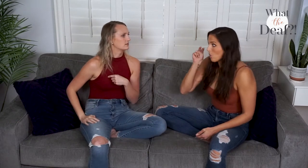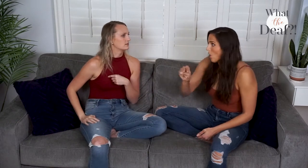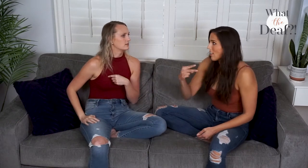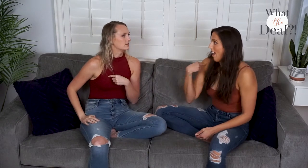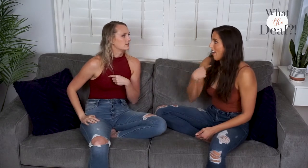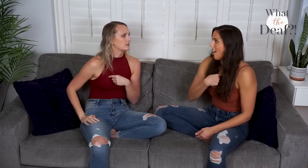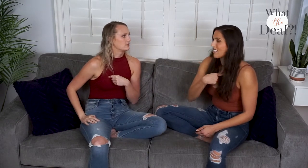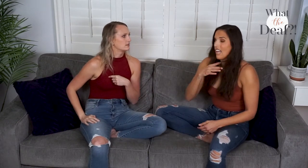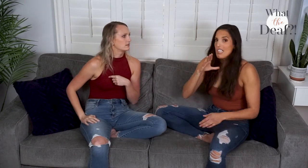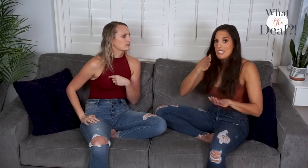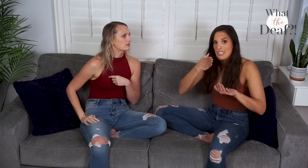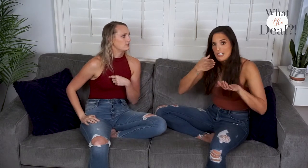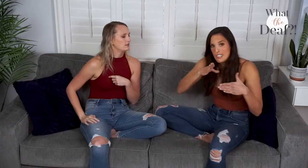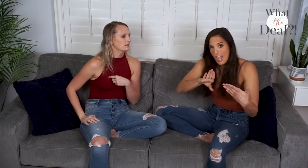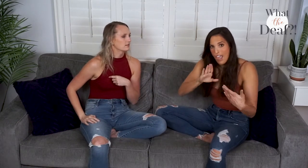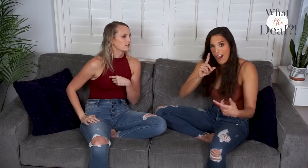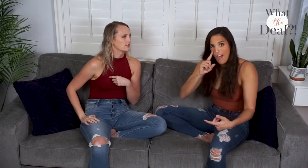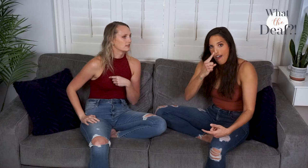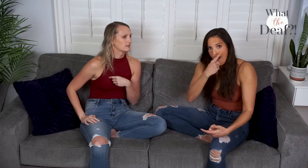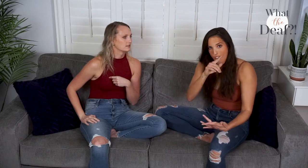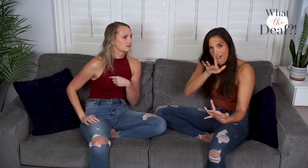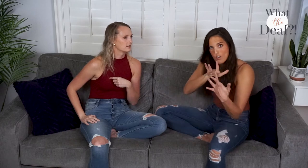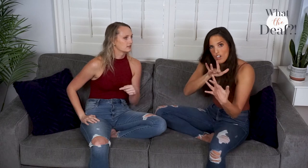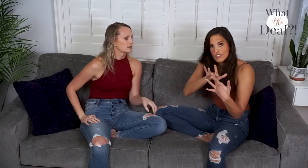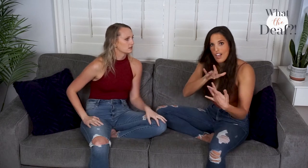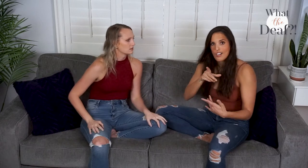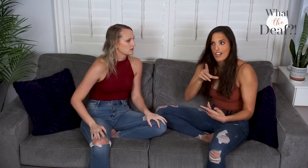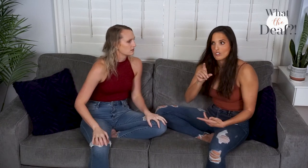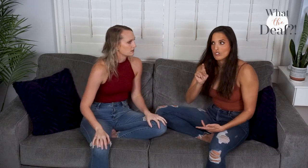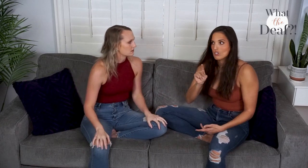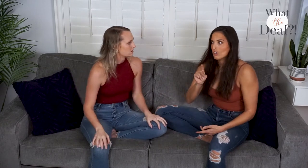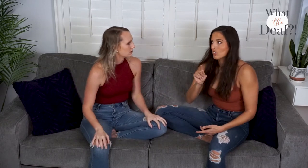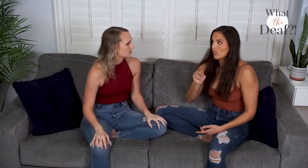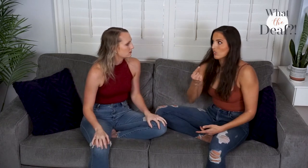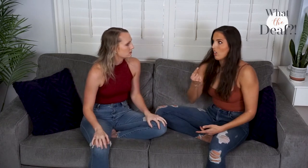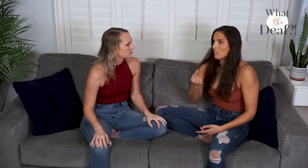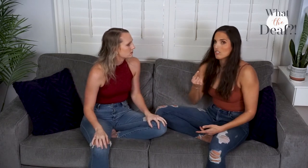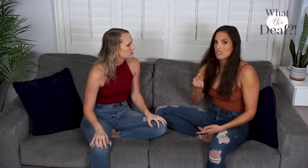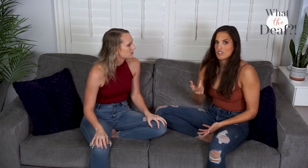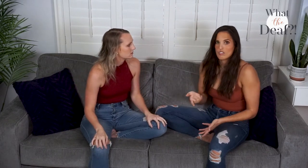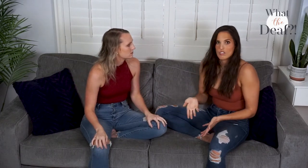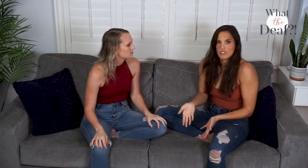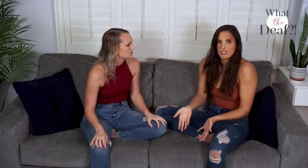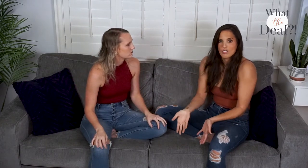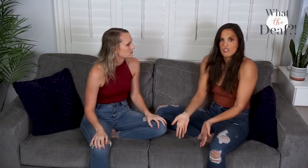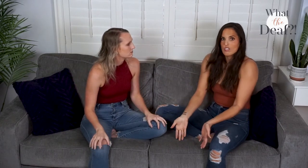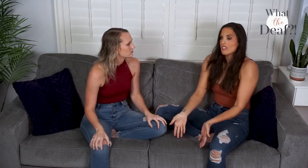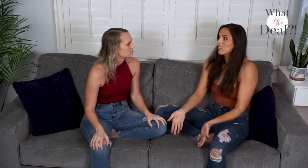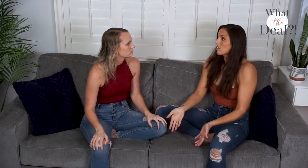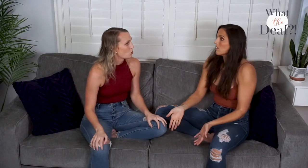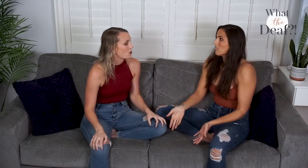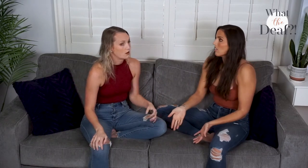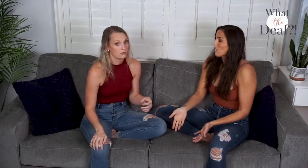And looked directly at us, like dead eye contact. And just was going to town.